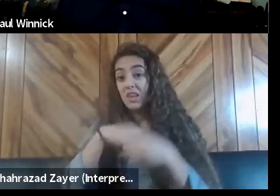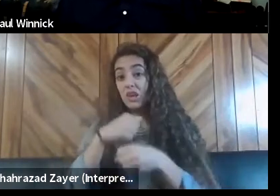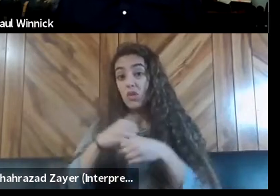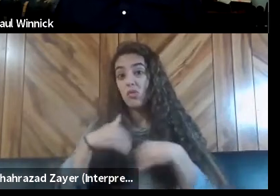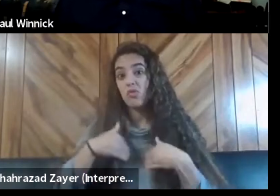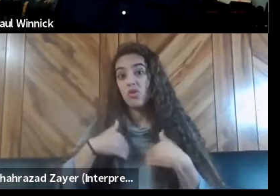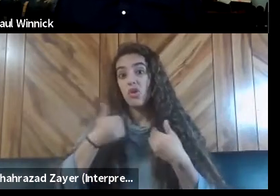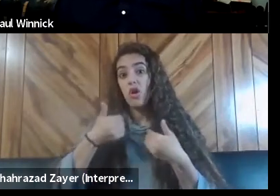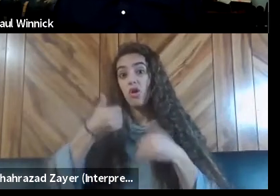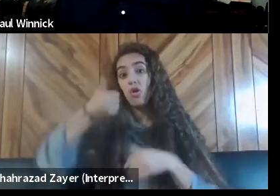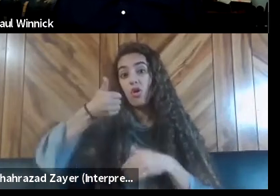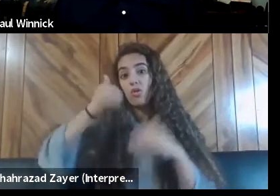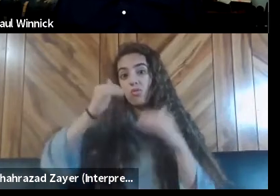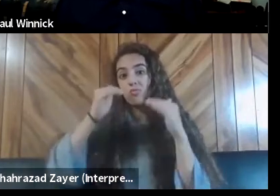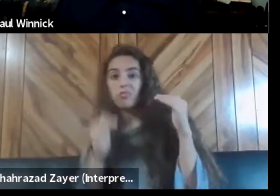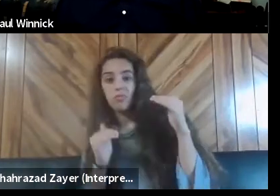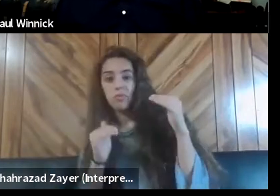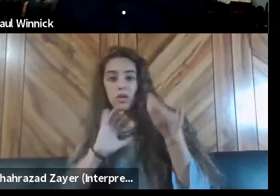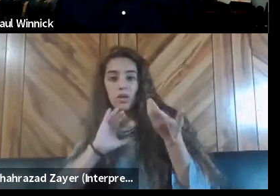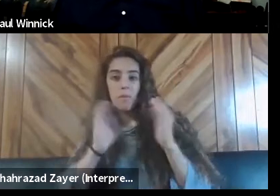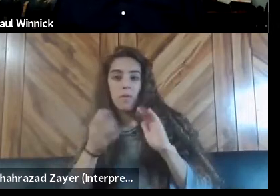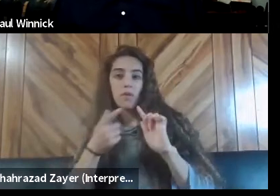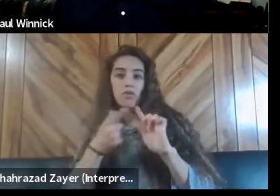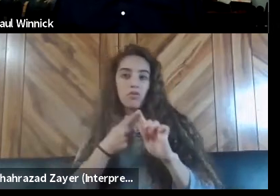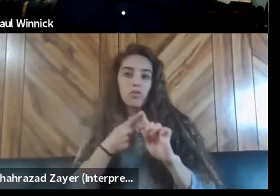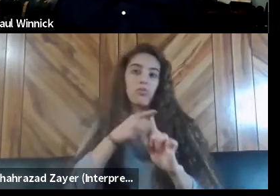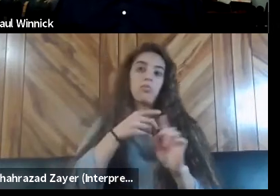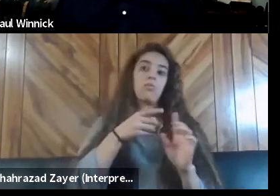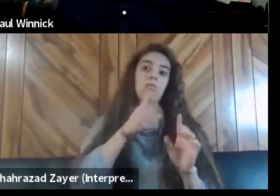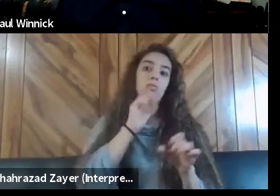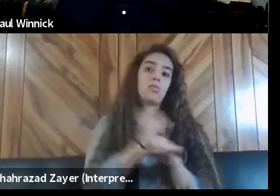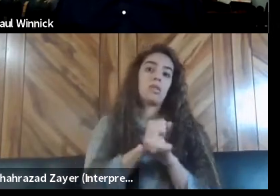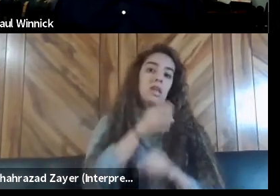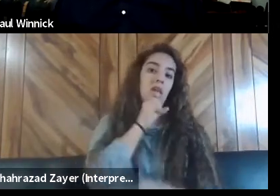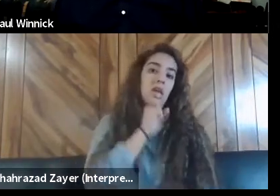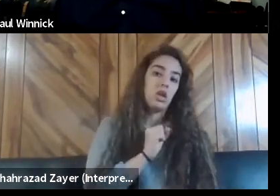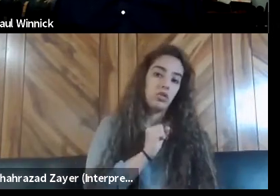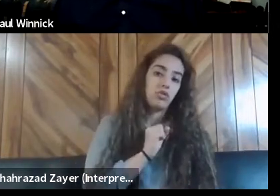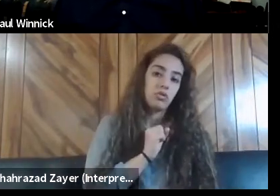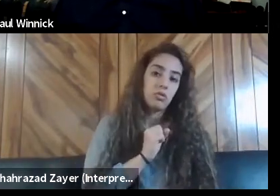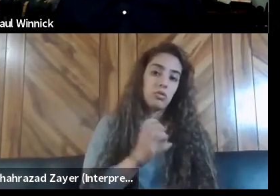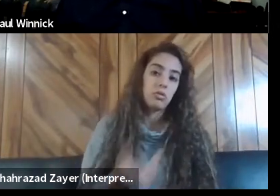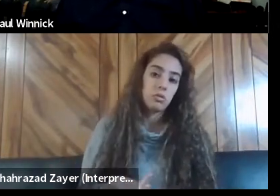age. So, but we expect them to you're 18, so you should be